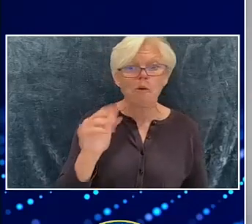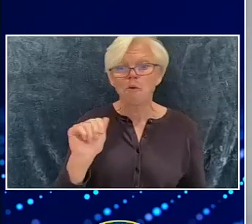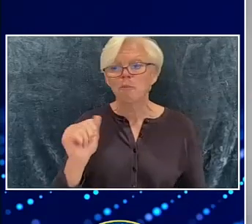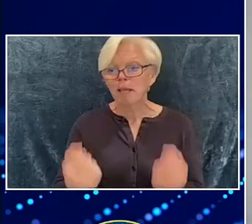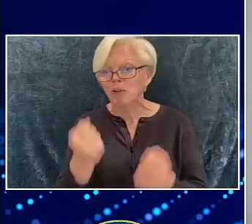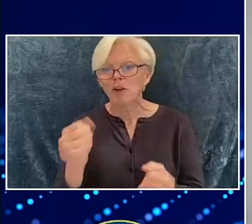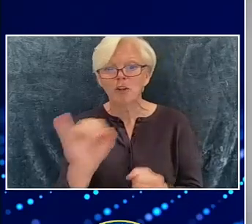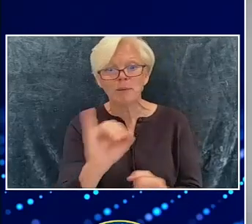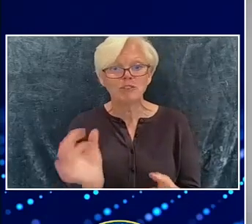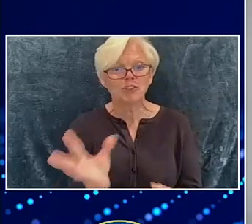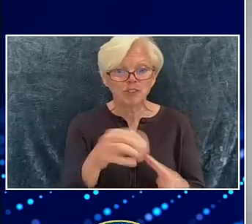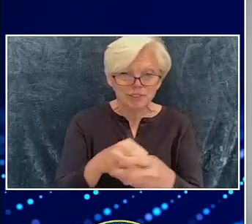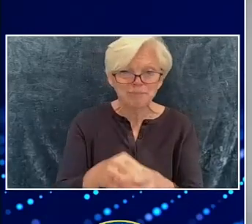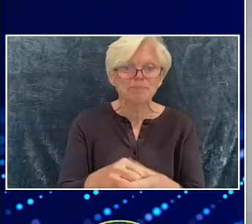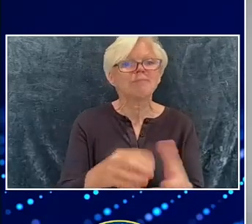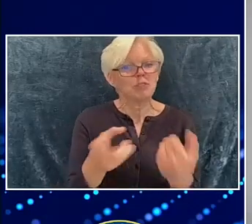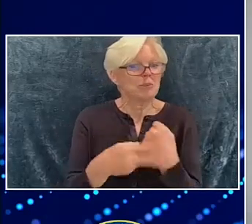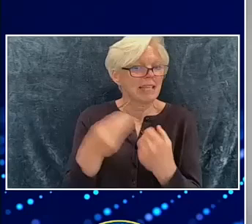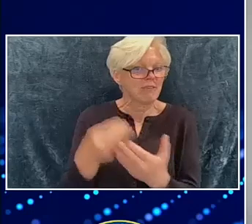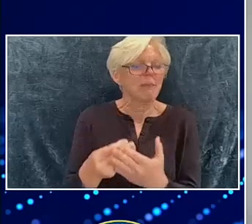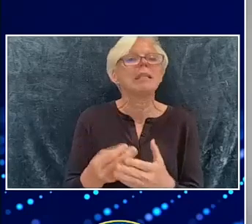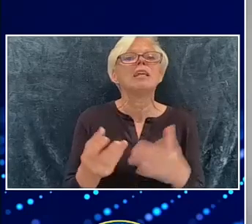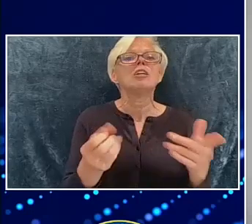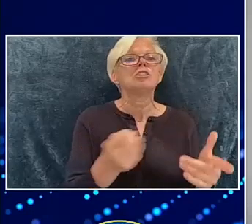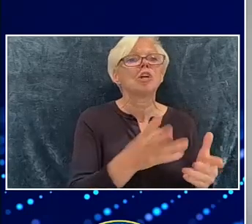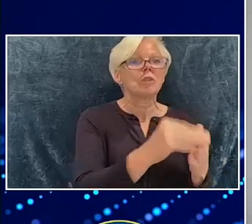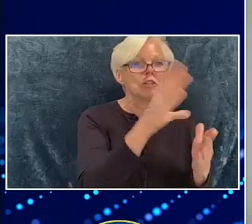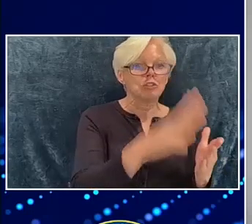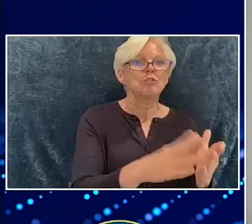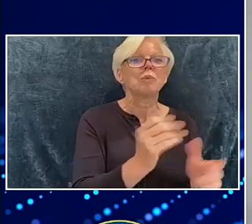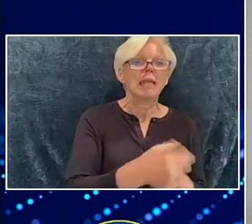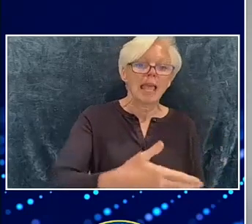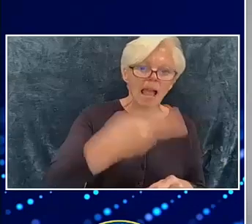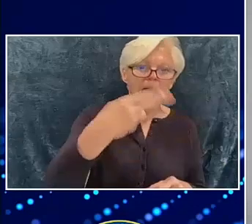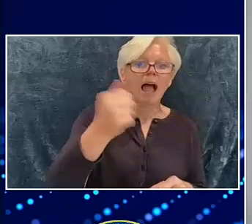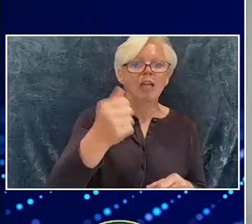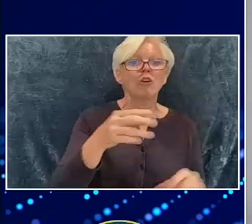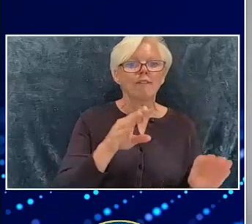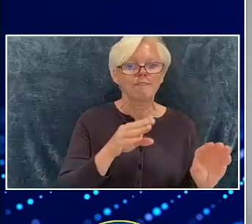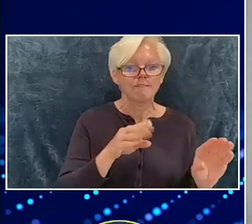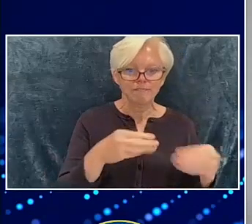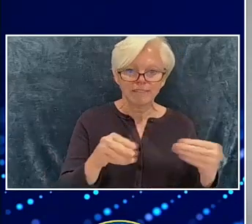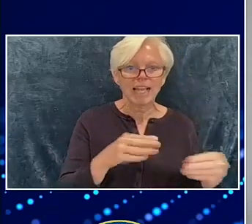are actually receiving higher flex amounts because they're bundled with the swipes.